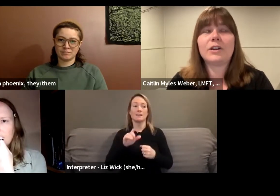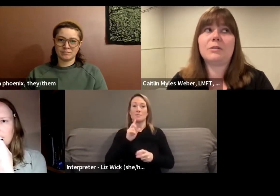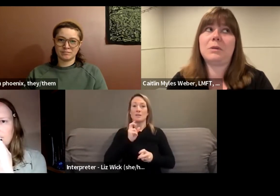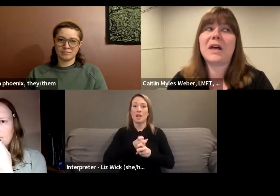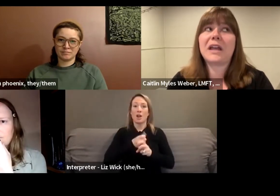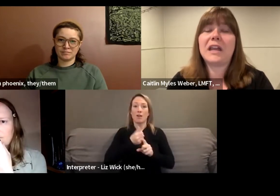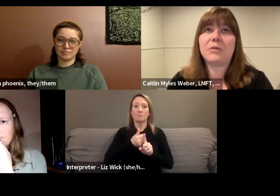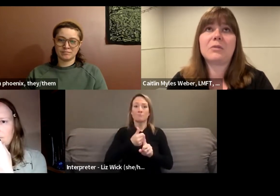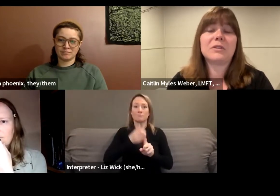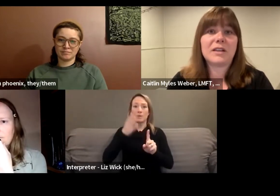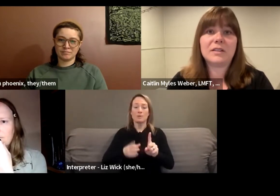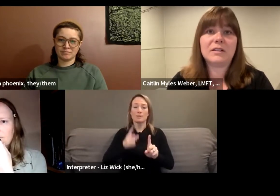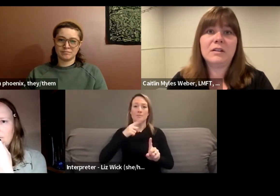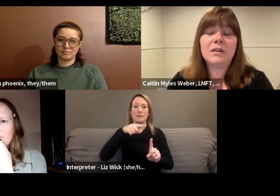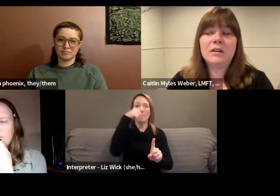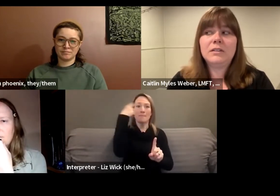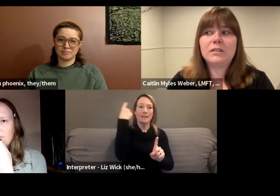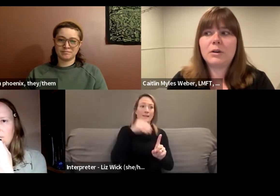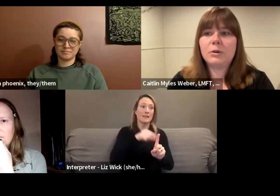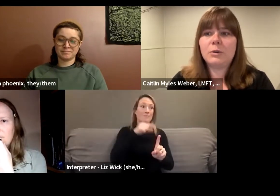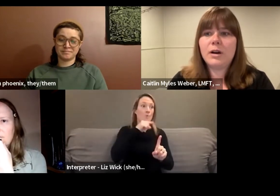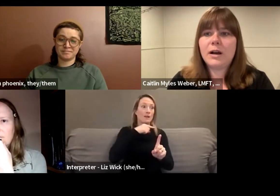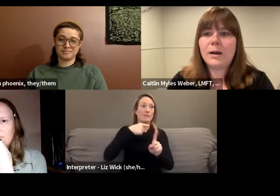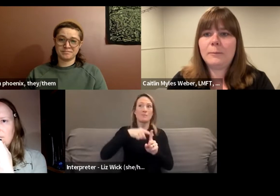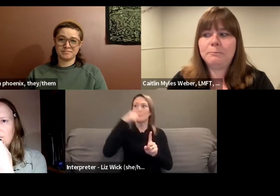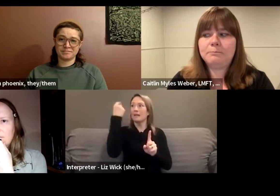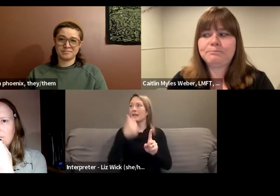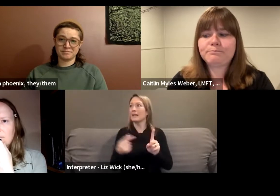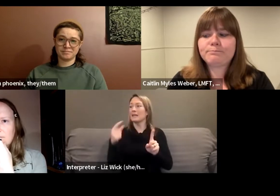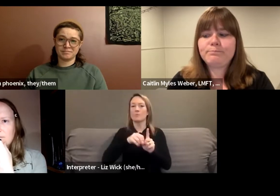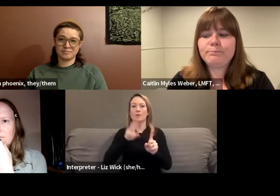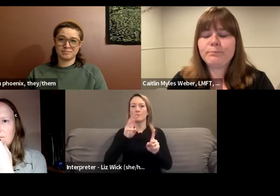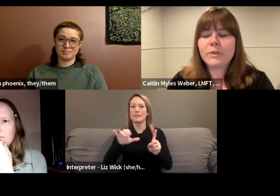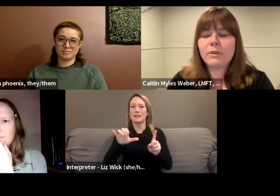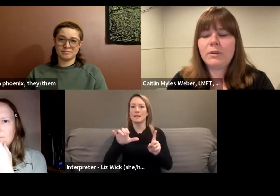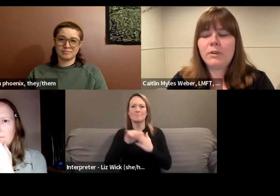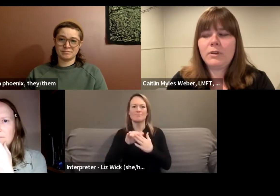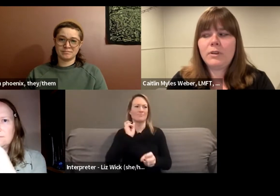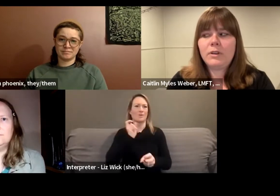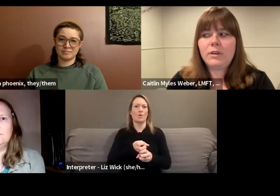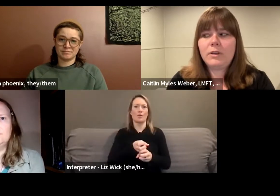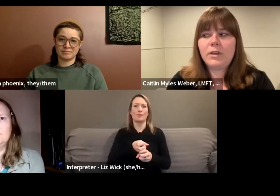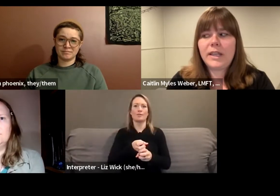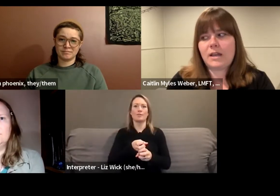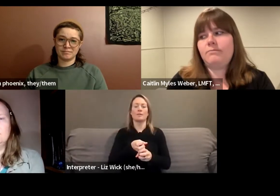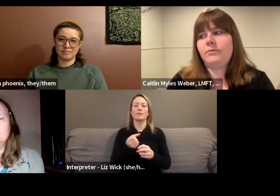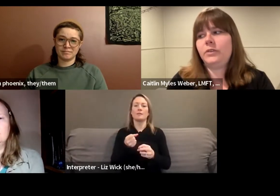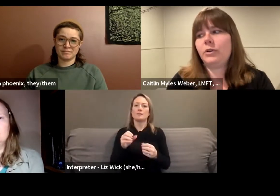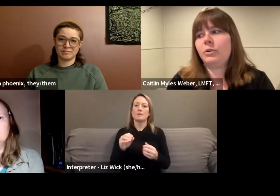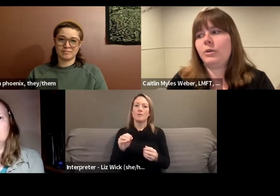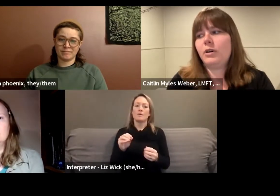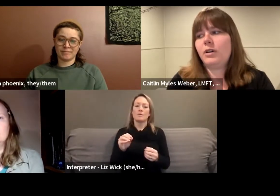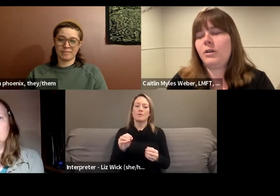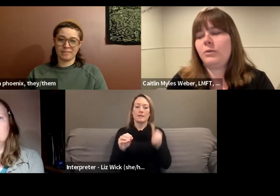It's hard to be black anywhere in Wisconsin. So yeah, so what I was gonna say about that